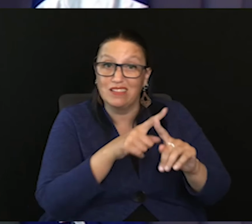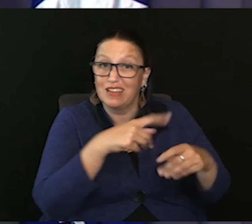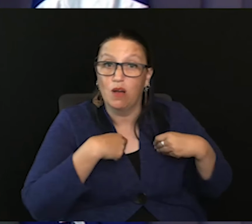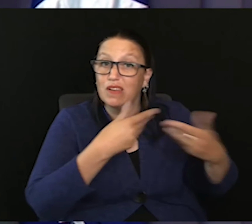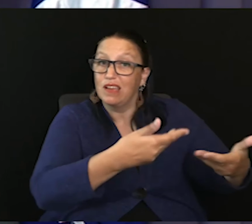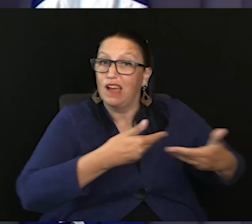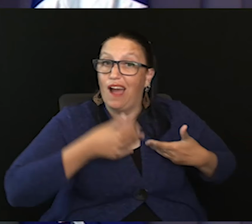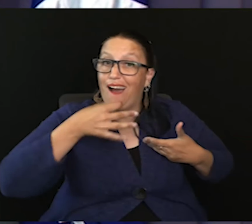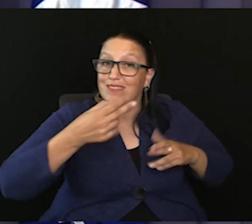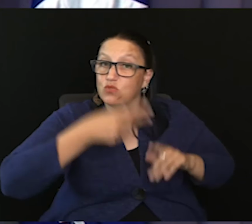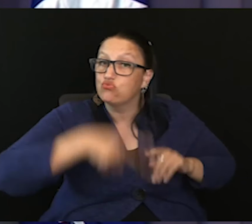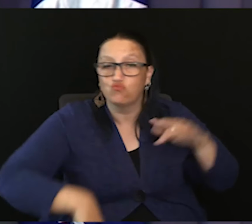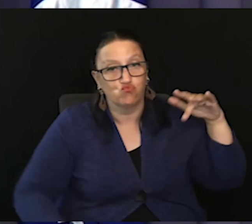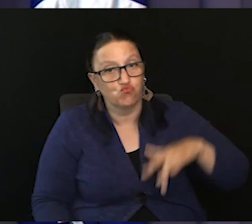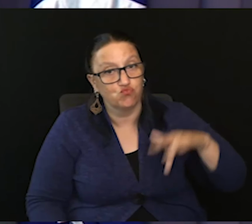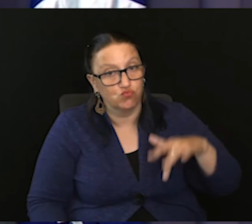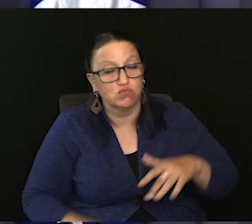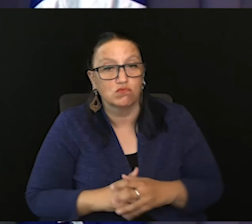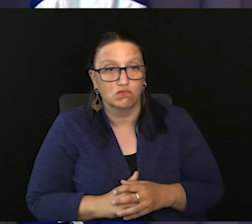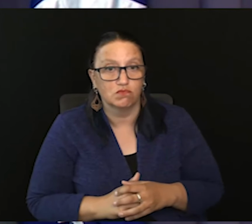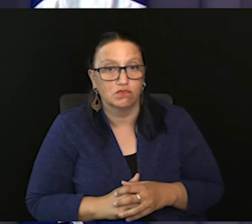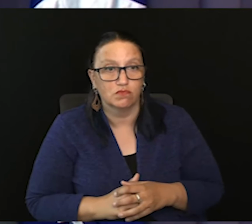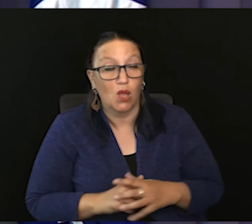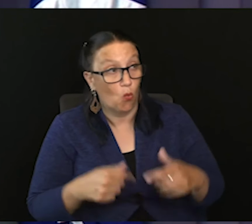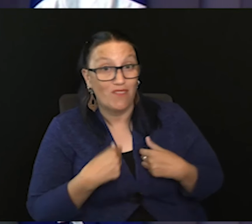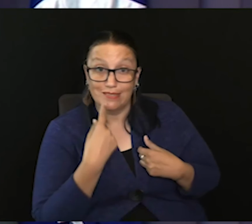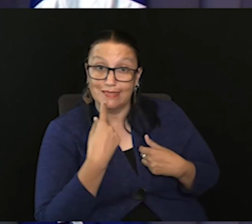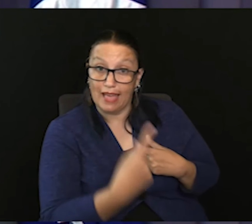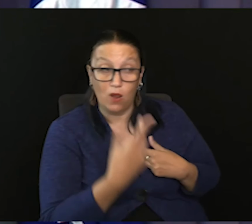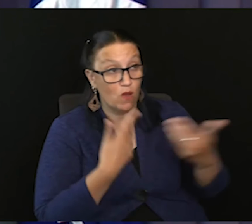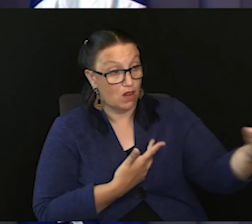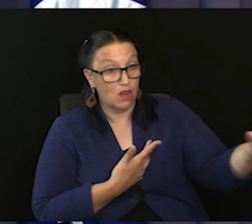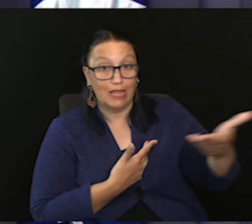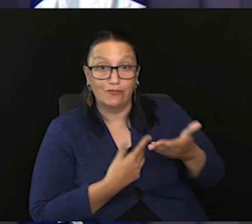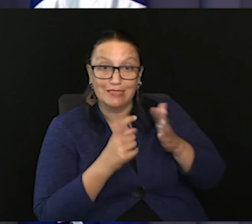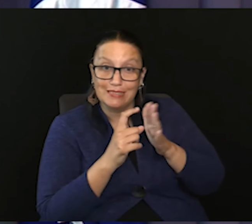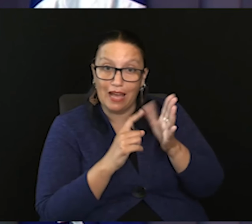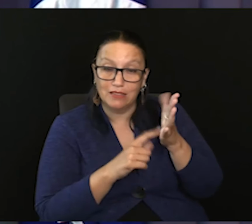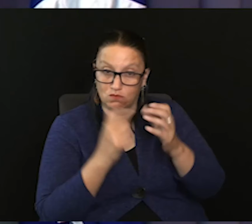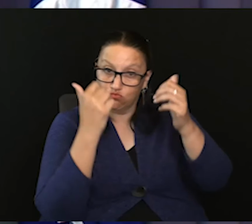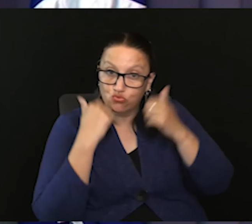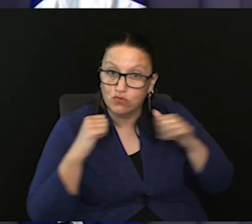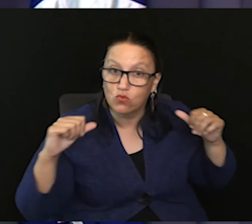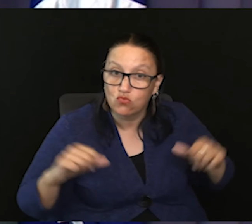but we're talking to them and we've given an undertaking as we do for all COVID vaccines. But as soon as we get that data,